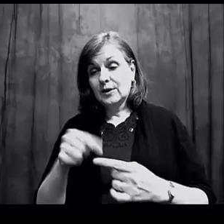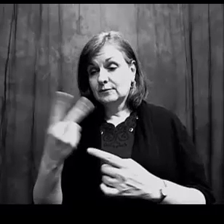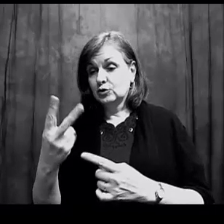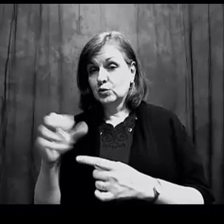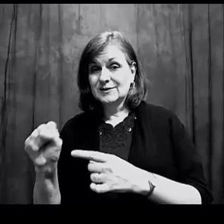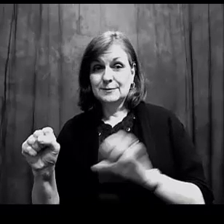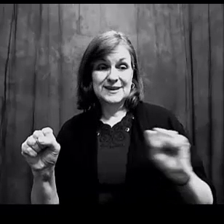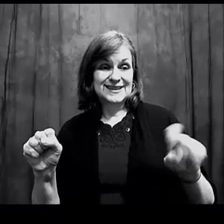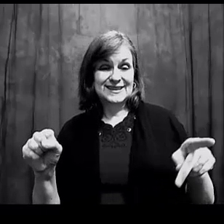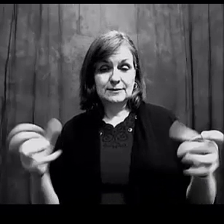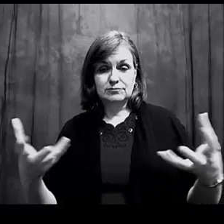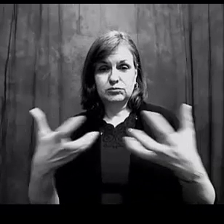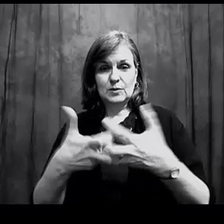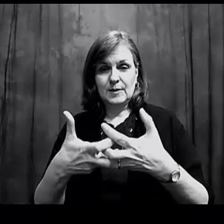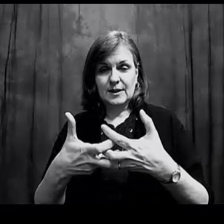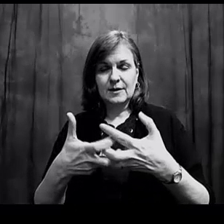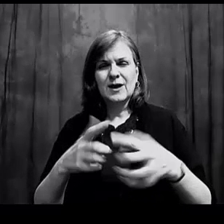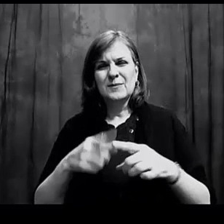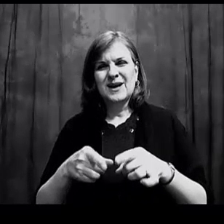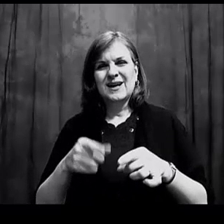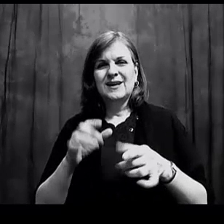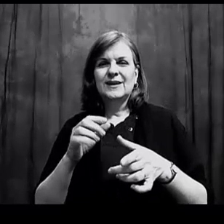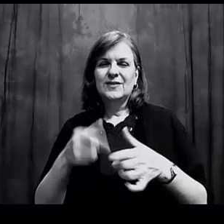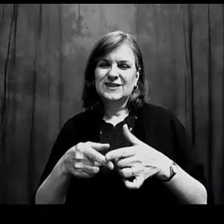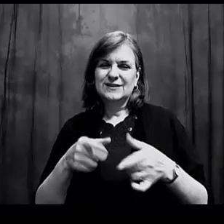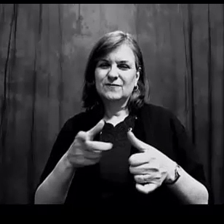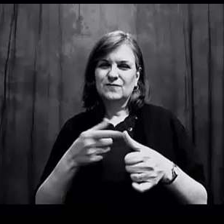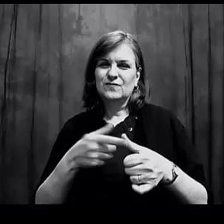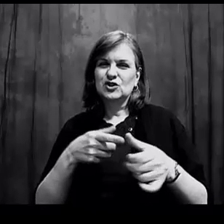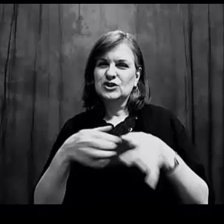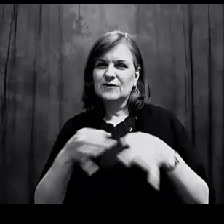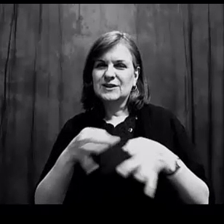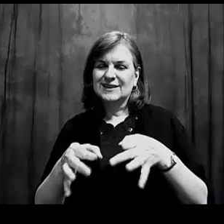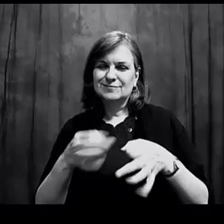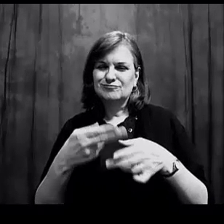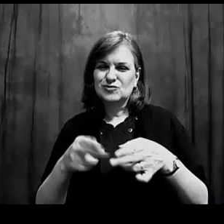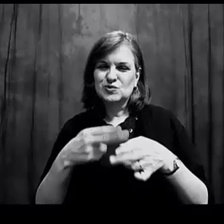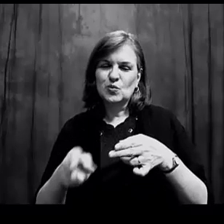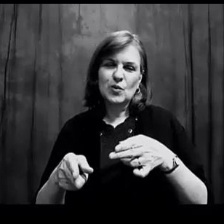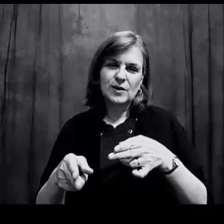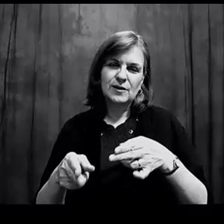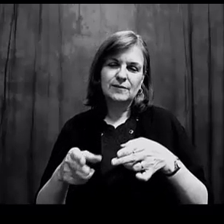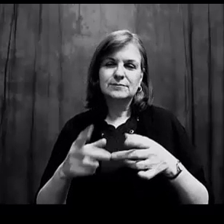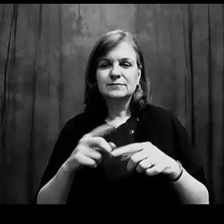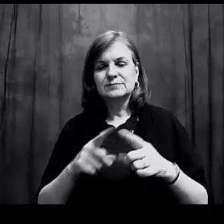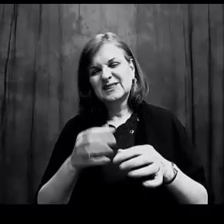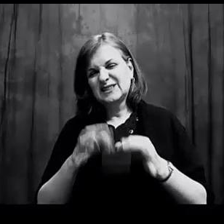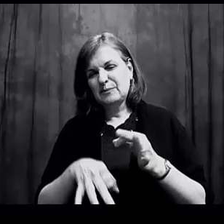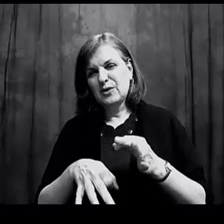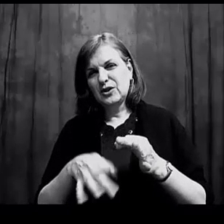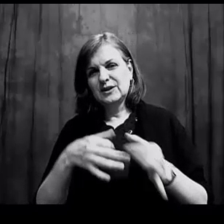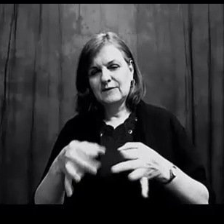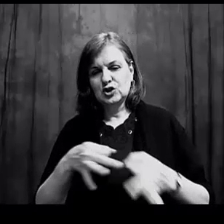but when we look at this it's a quick and dirty definition for species